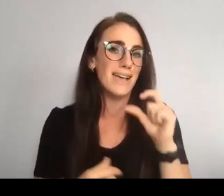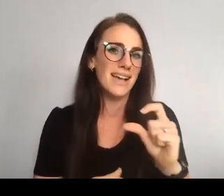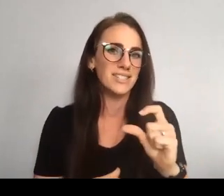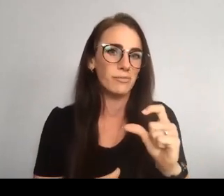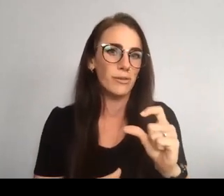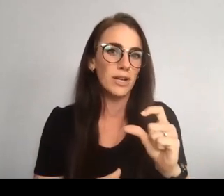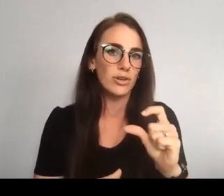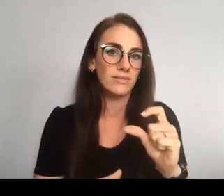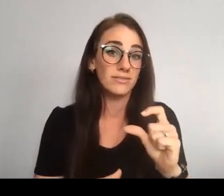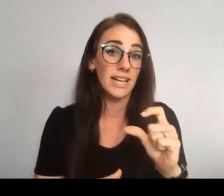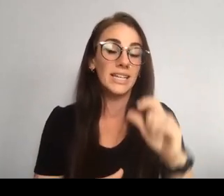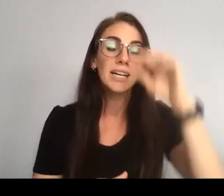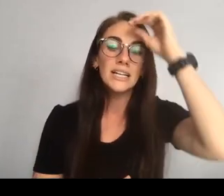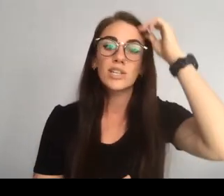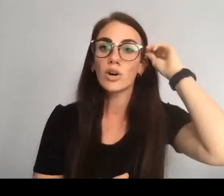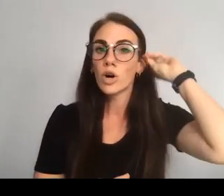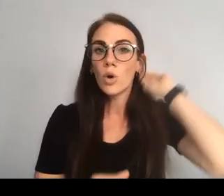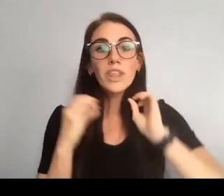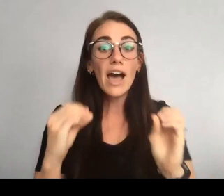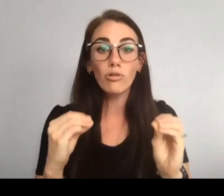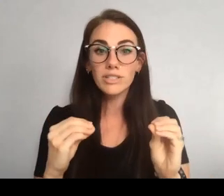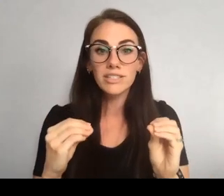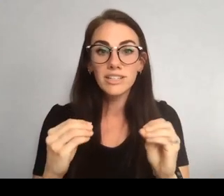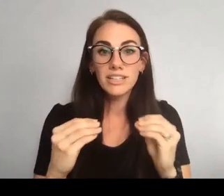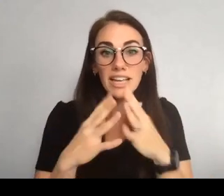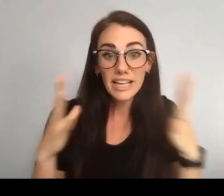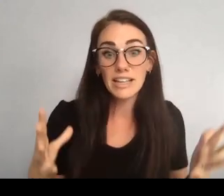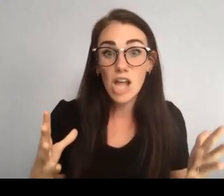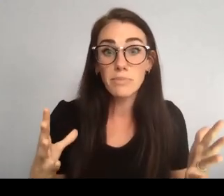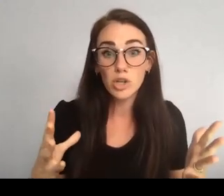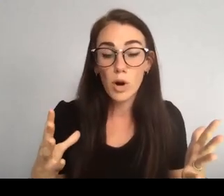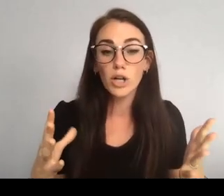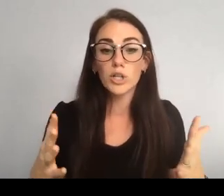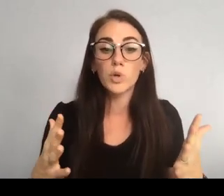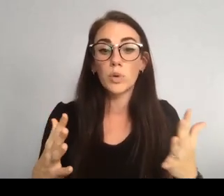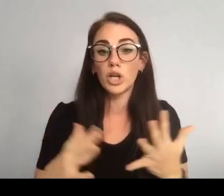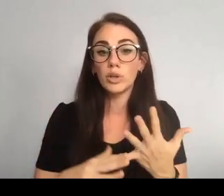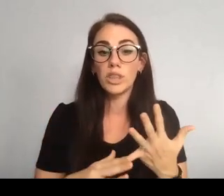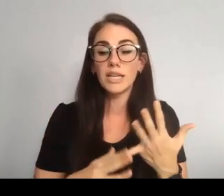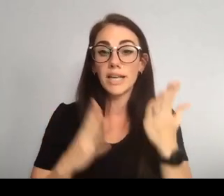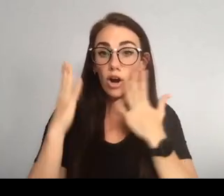text information right so without non manual markers, which would include things like our